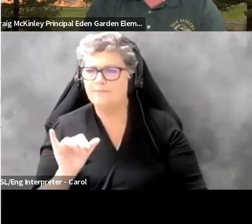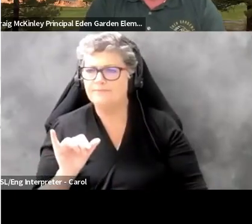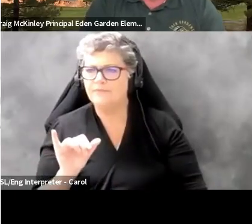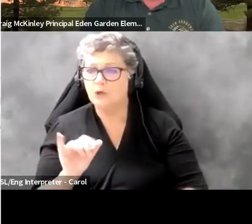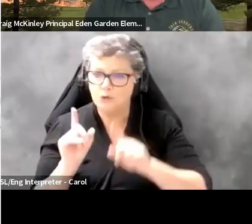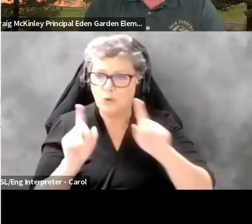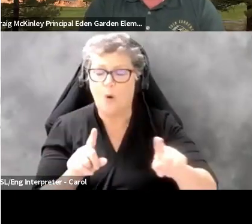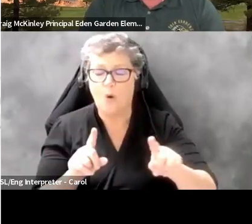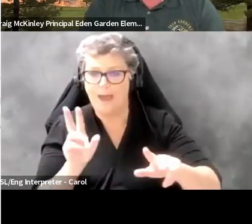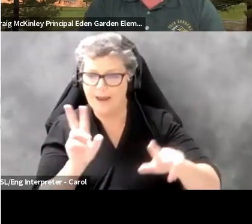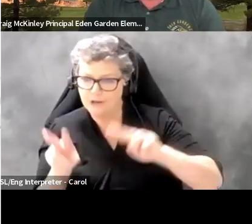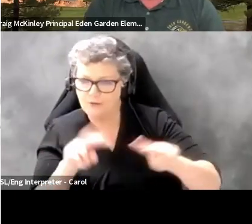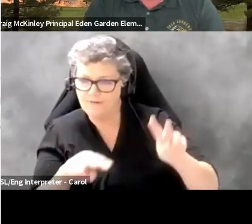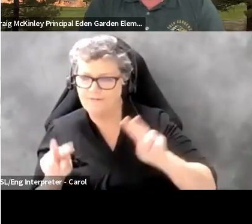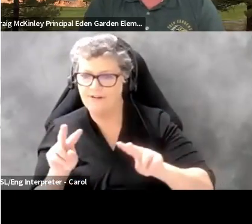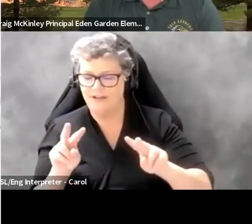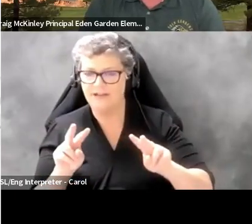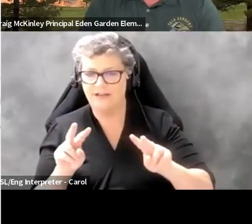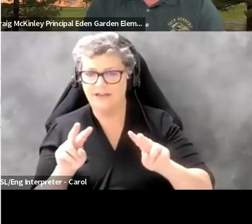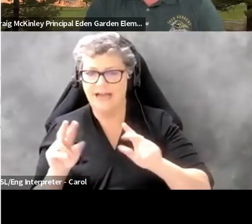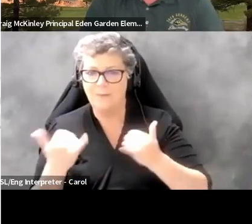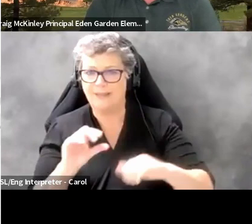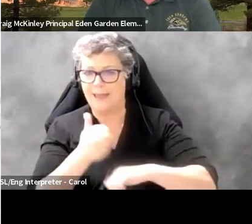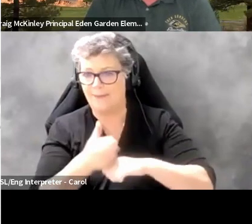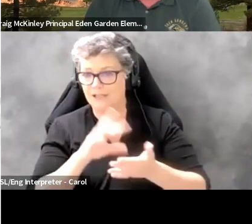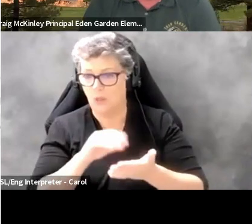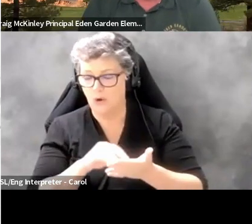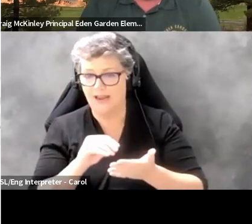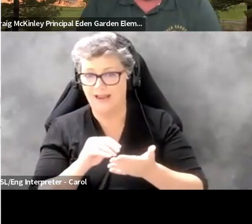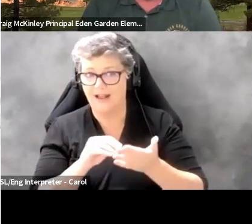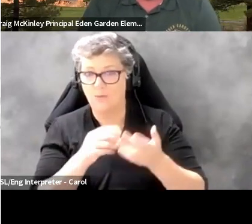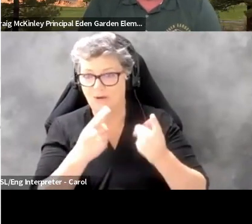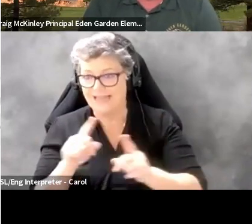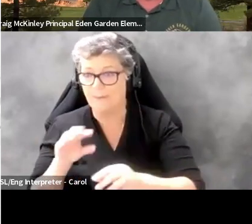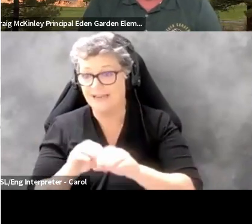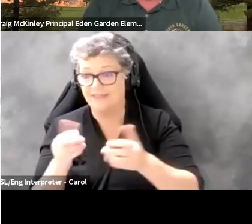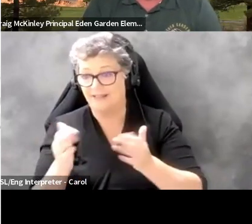observe you know play-based learning you know happening in classrooms. And I think providing